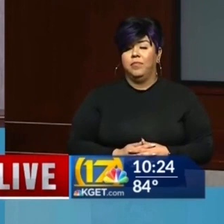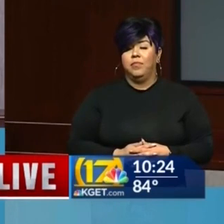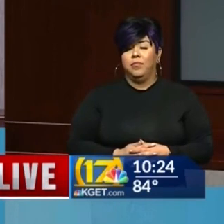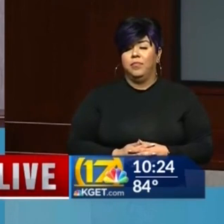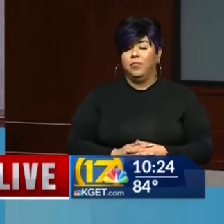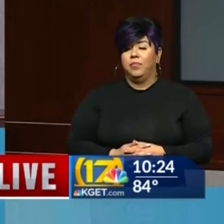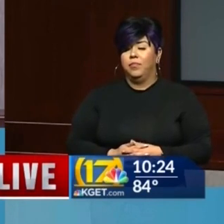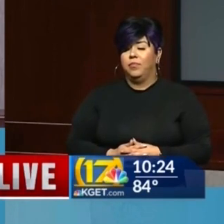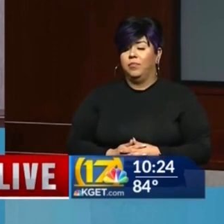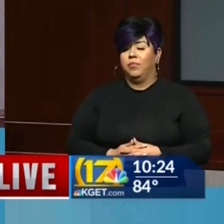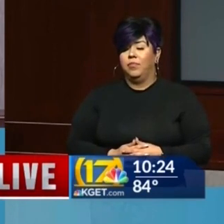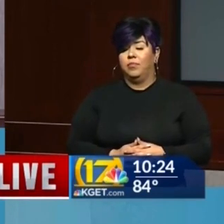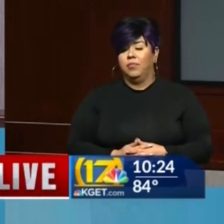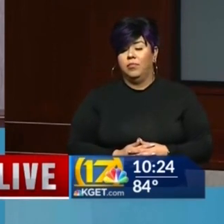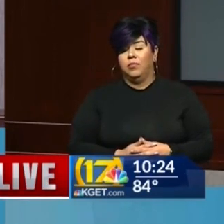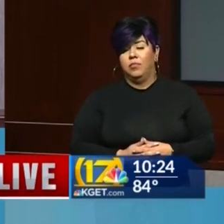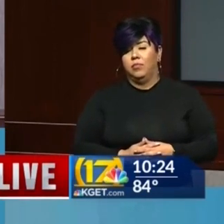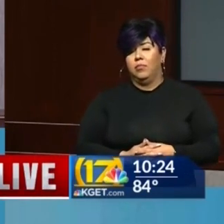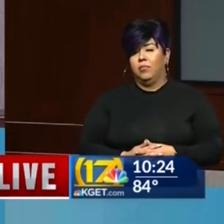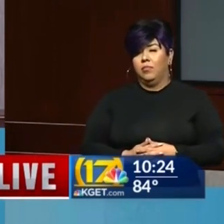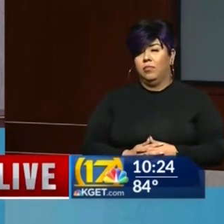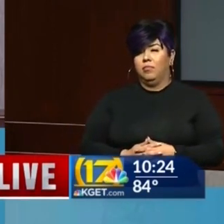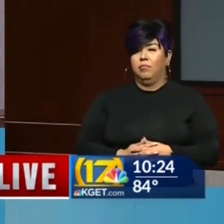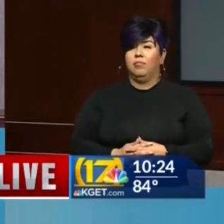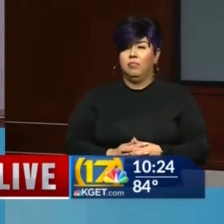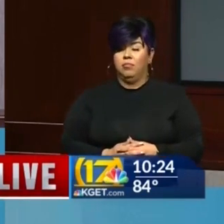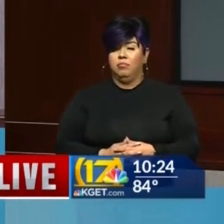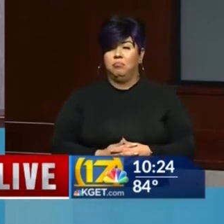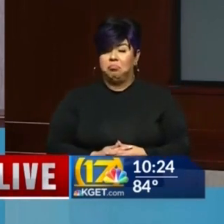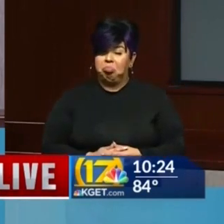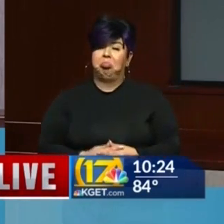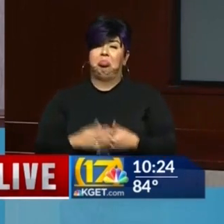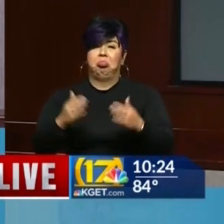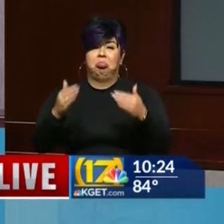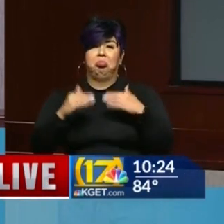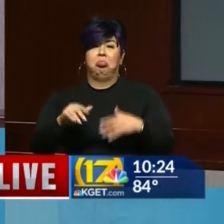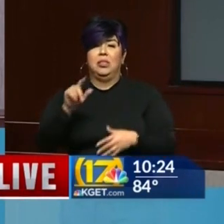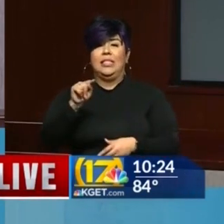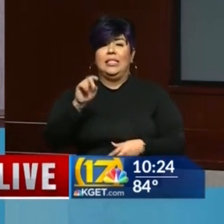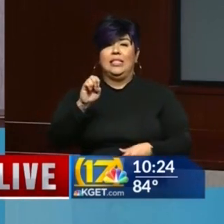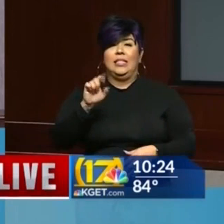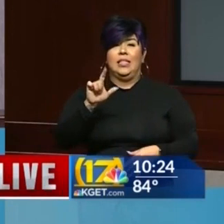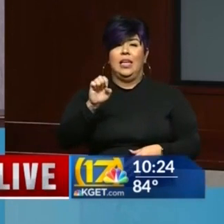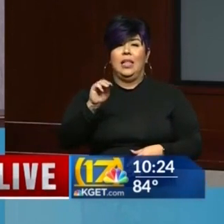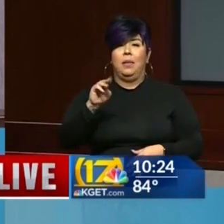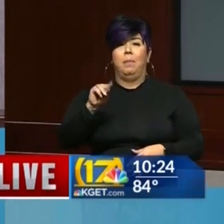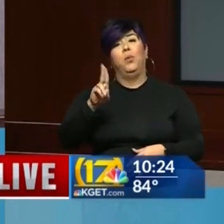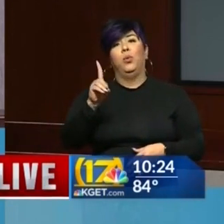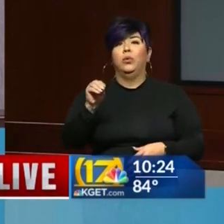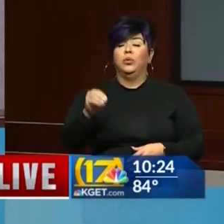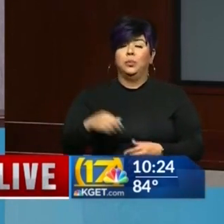THANK YOU GUYS. COULD WE HA DO WE HAVE ANYONE FROM CHANNEL 17 ON THE LINE?